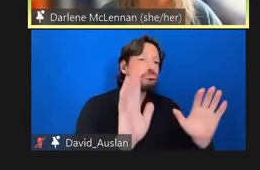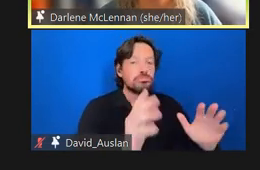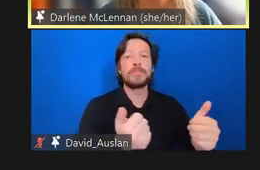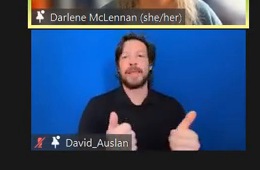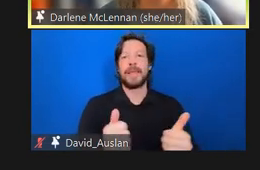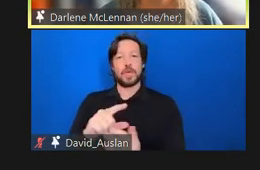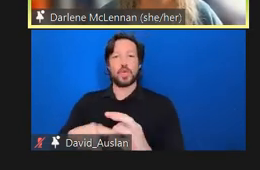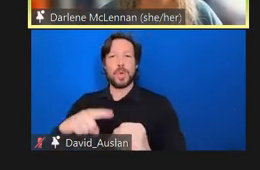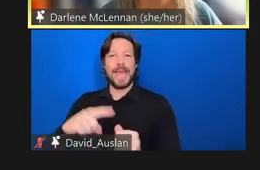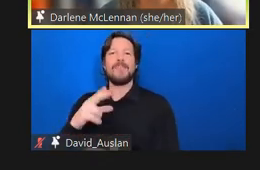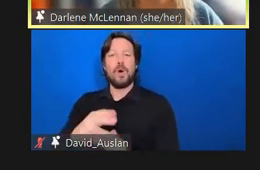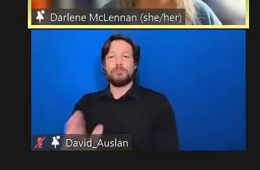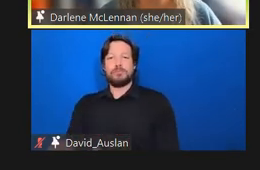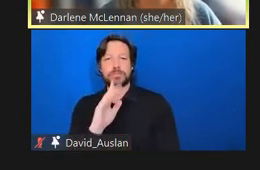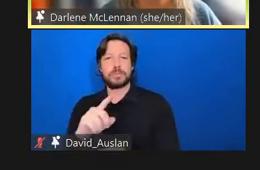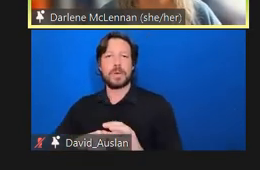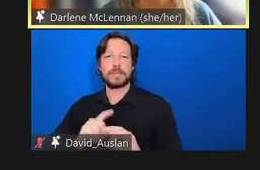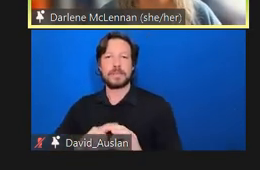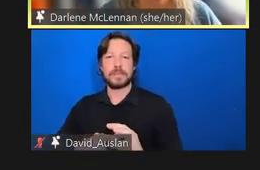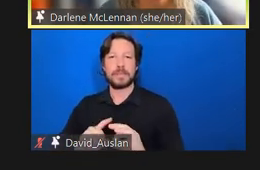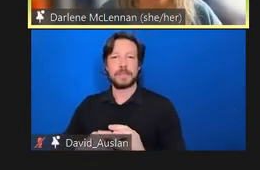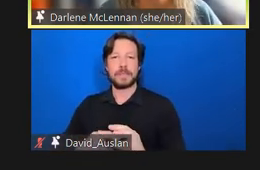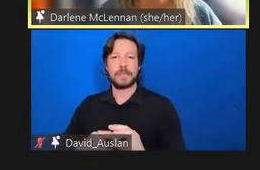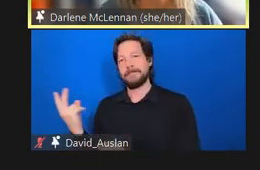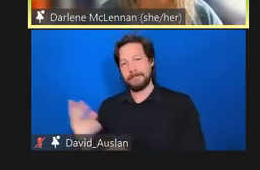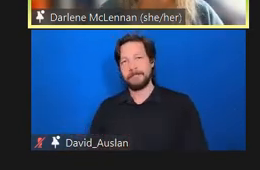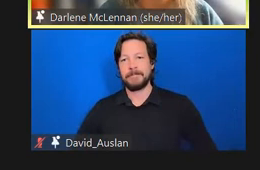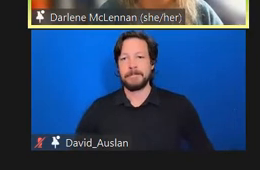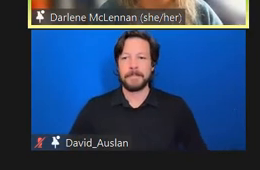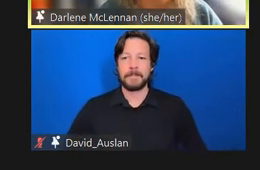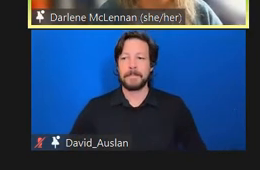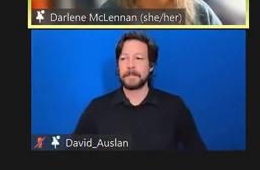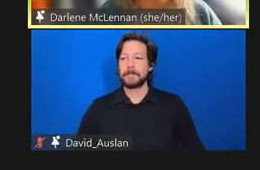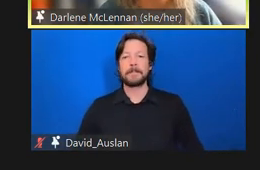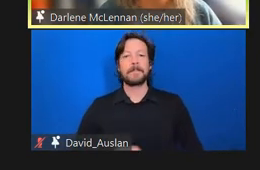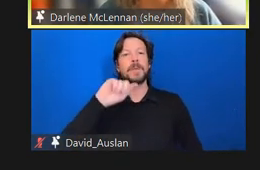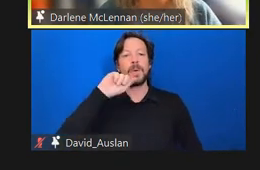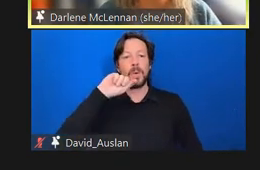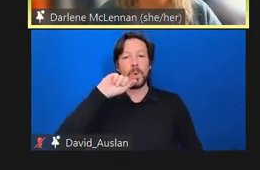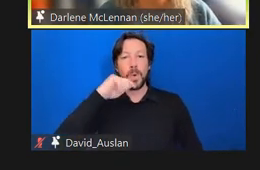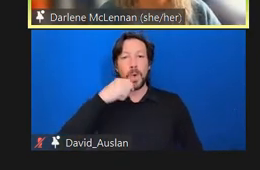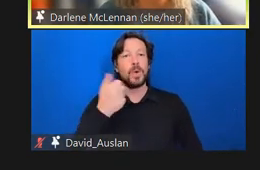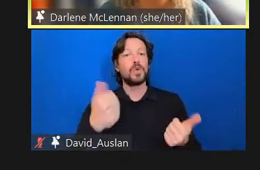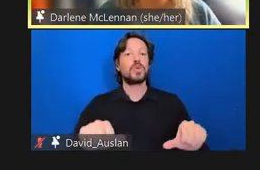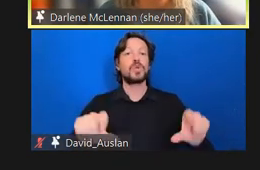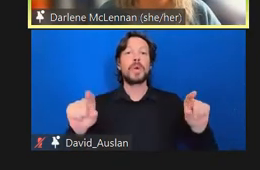be taking the questions for our speakers today. We also will be playing along in the Twitter sphere,